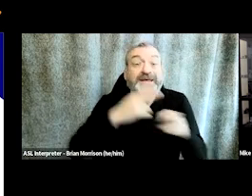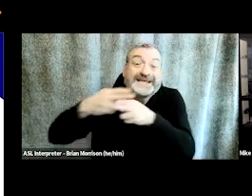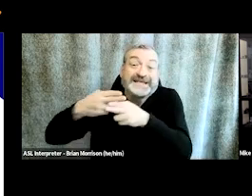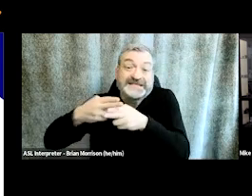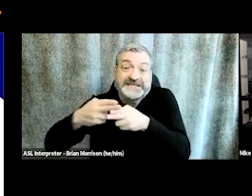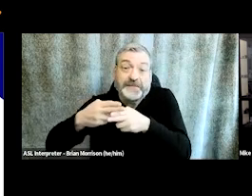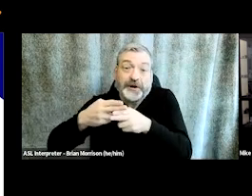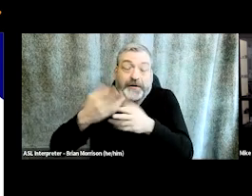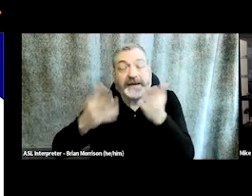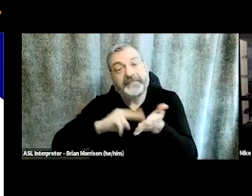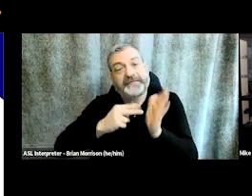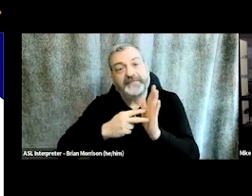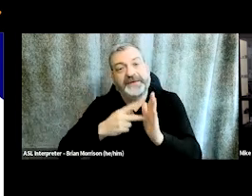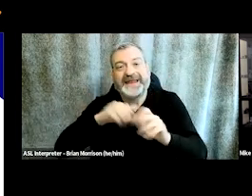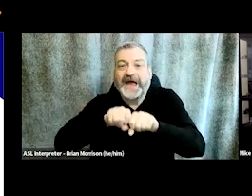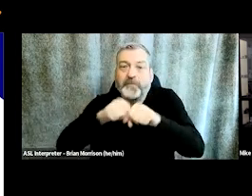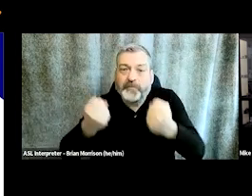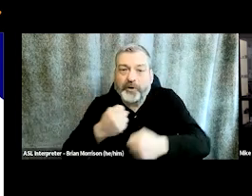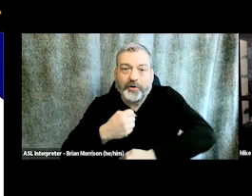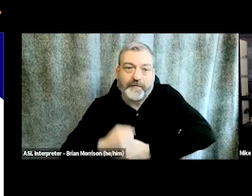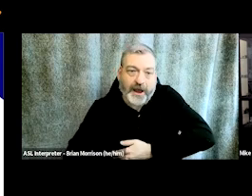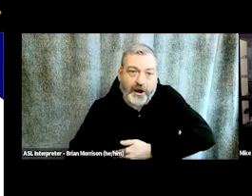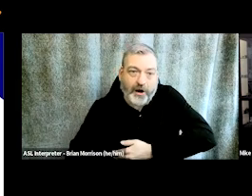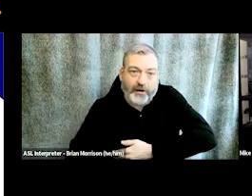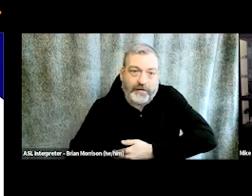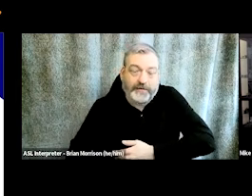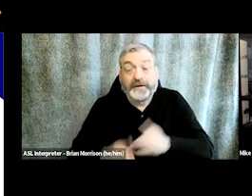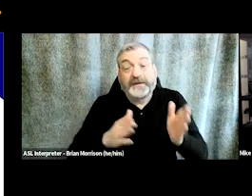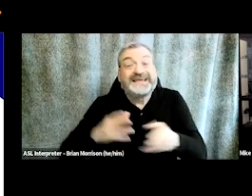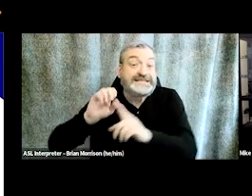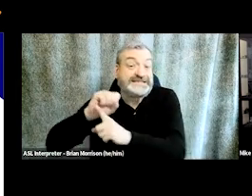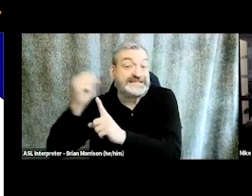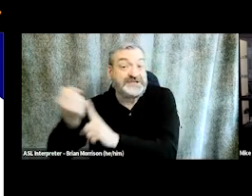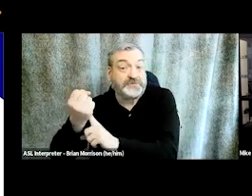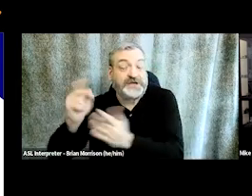and situational is I'm holding a baby and I can't use my arm right now.